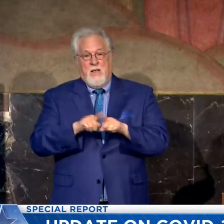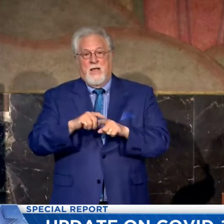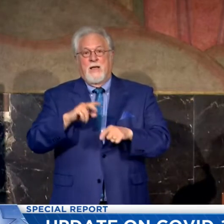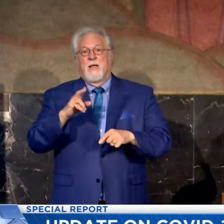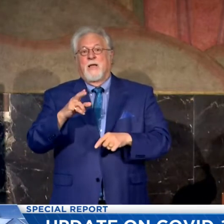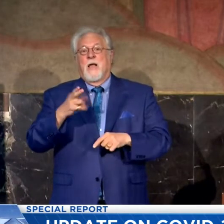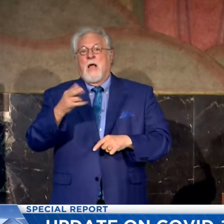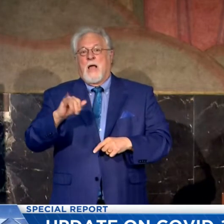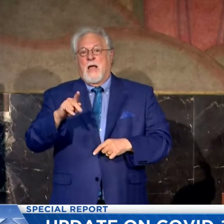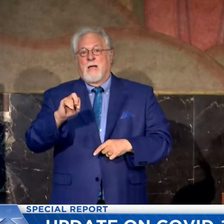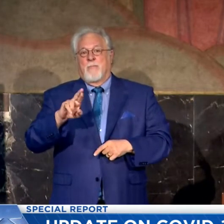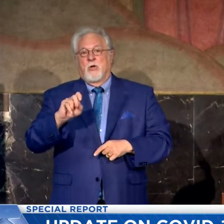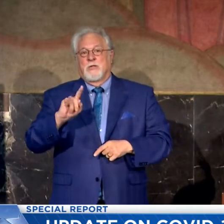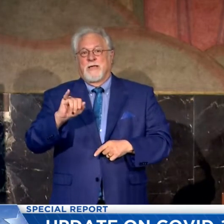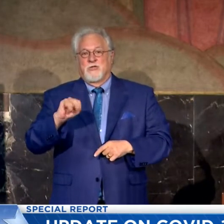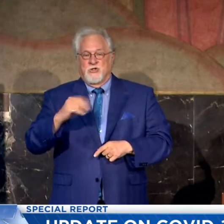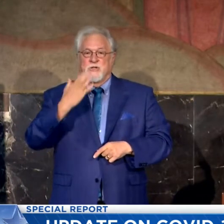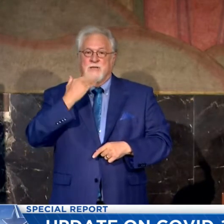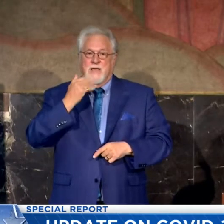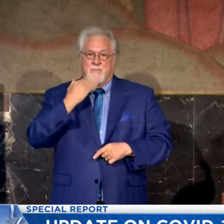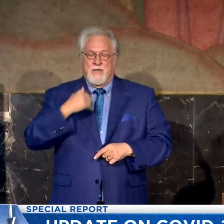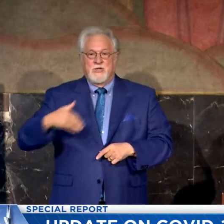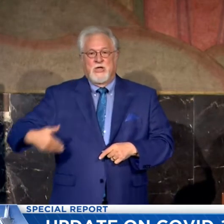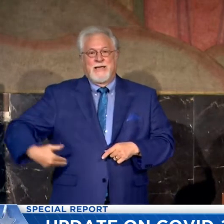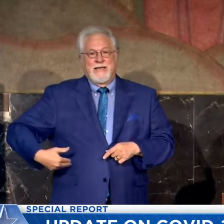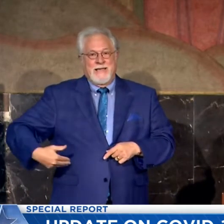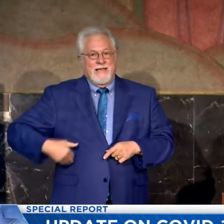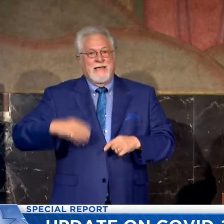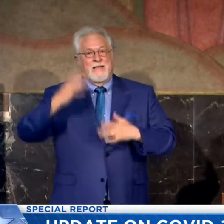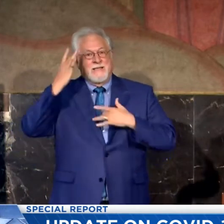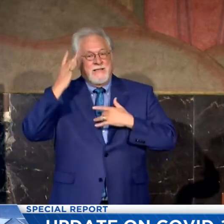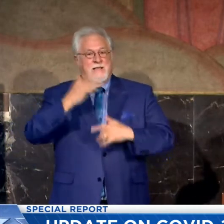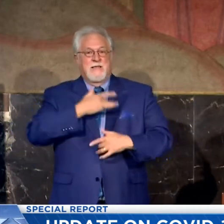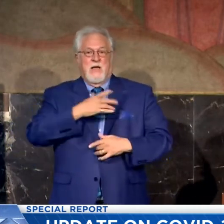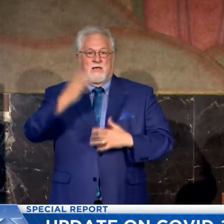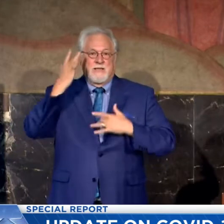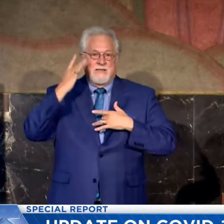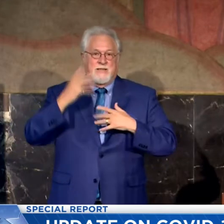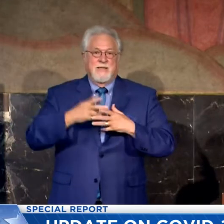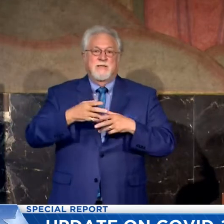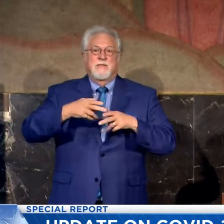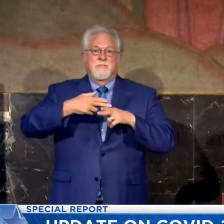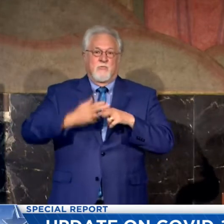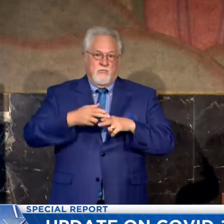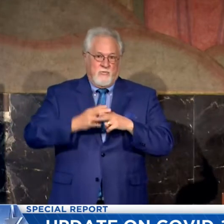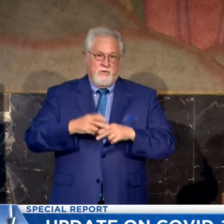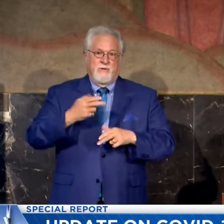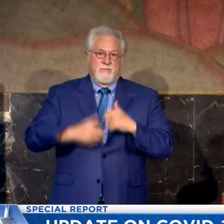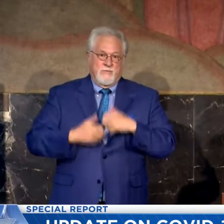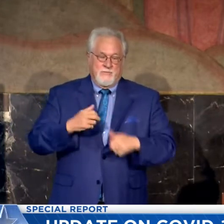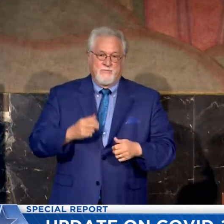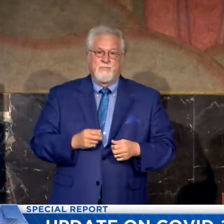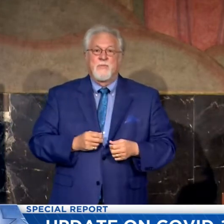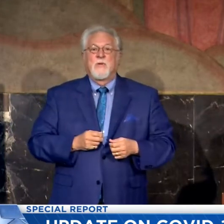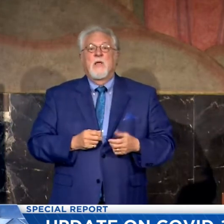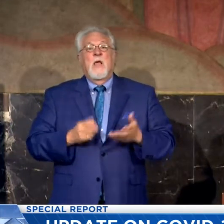SAFER-AT-HOME. I KNOW WE HAVE COVERED THIS A LOT OF TIMES. THOSE PEOPLE ARE THE 100 AND THE ONES 65 AND OLDER AND THOSE WITH CHRONIC AND UNDERLYING COMORBID HEALTH CONDITIONS LIKE